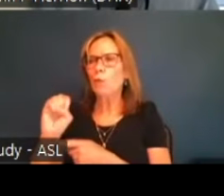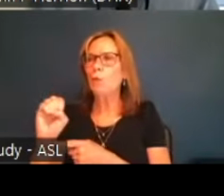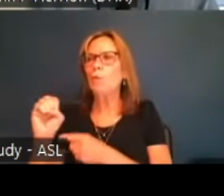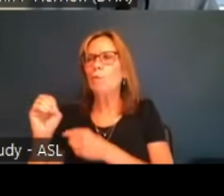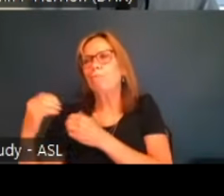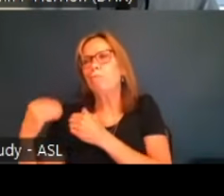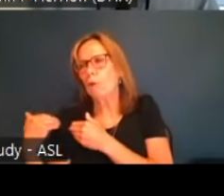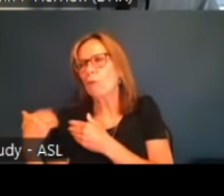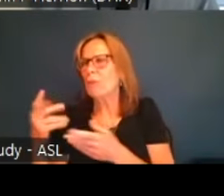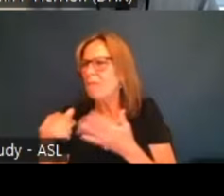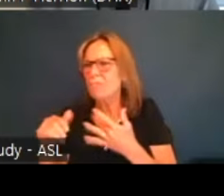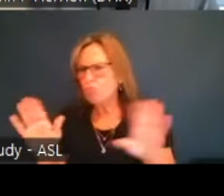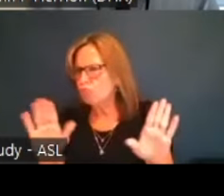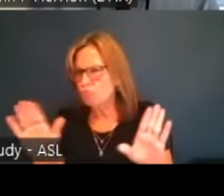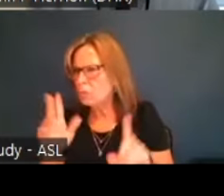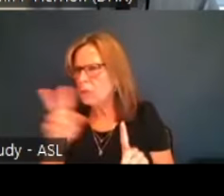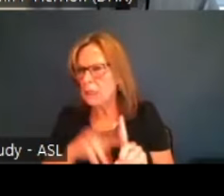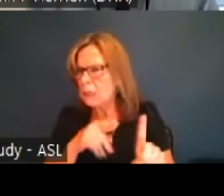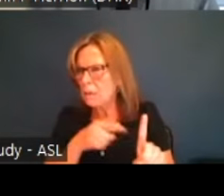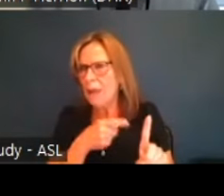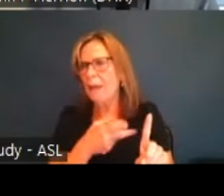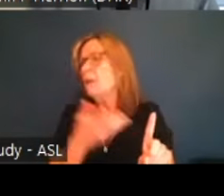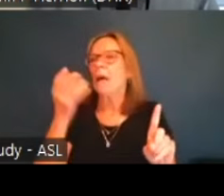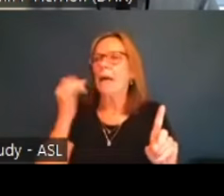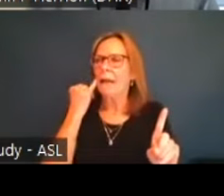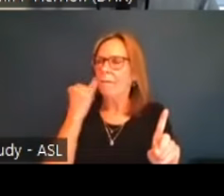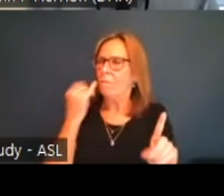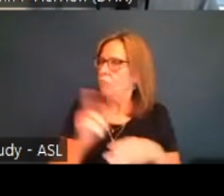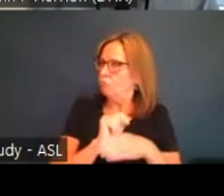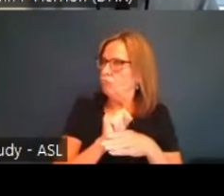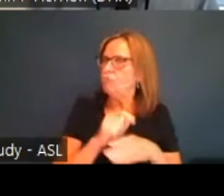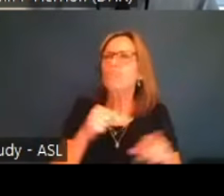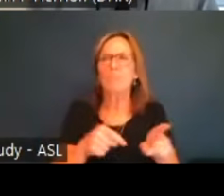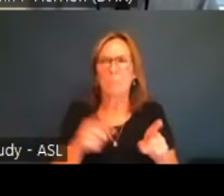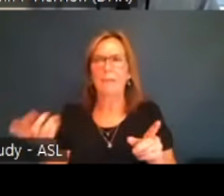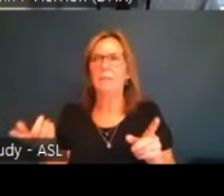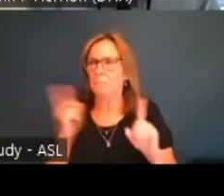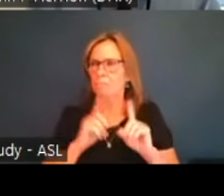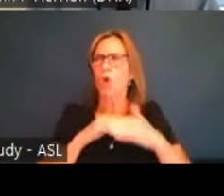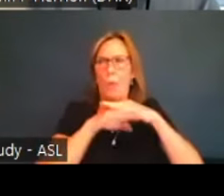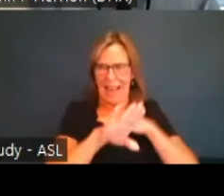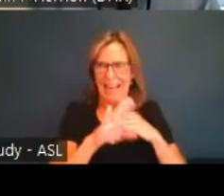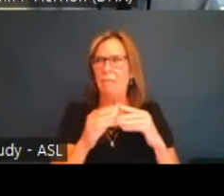goes, Now, this usually raises the question if I'm doing this presentation to business owners, invariably they'll ask